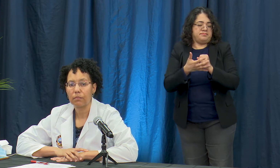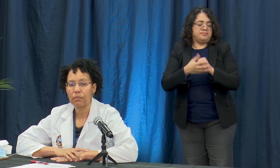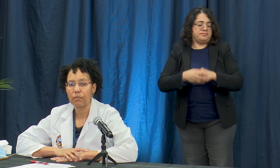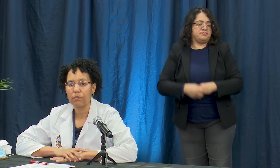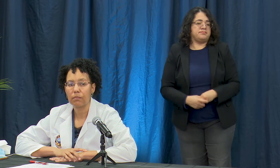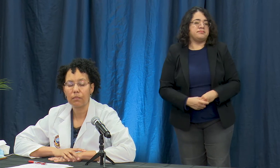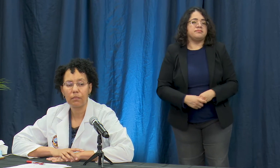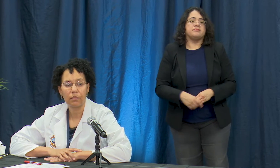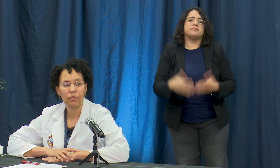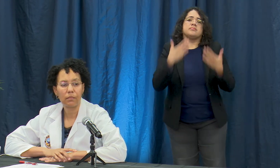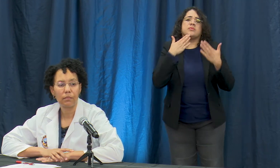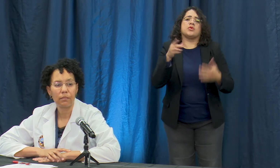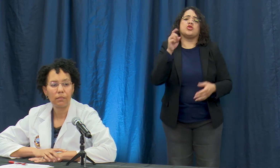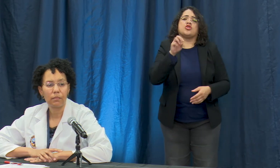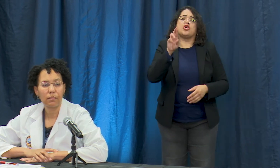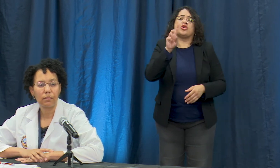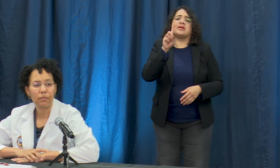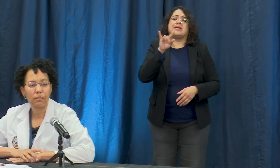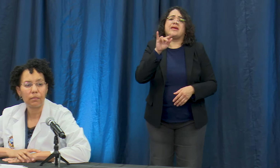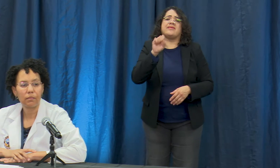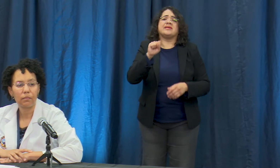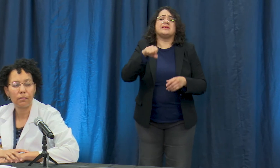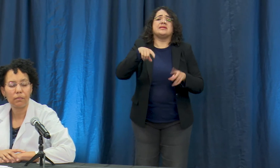you Dr. Davis. The next question is from Jeremiah from the Long Beach Post, go